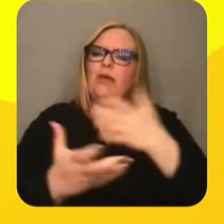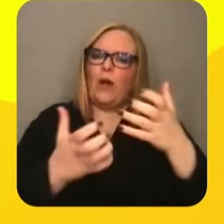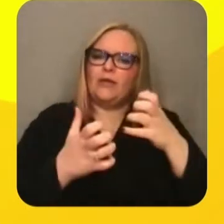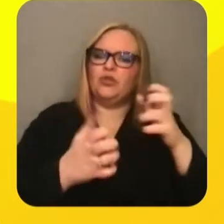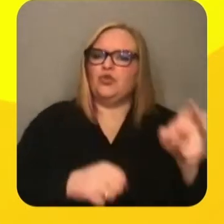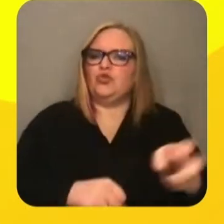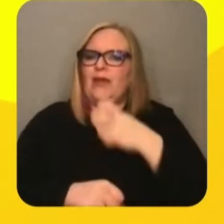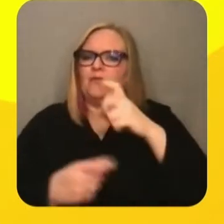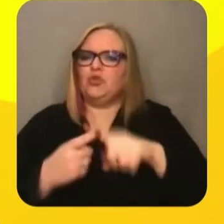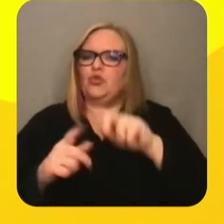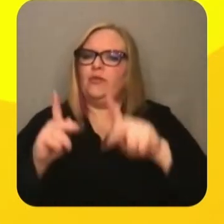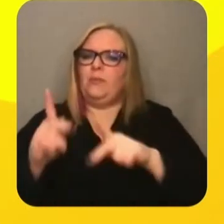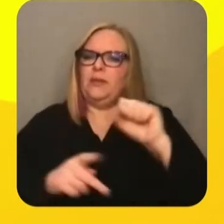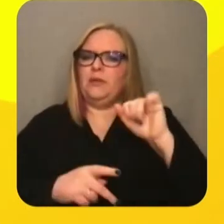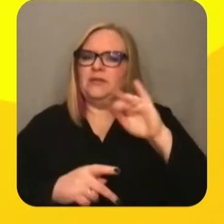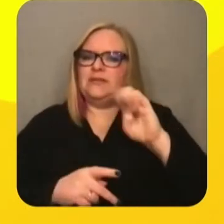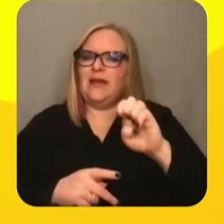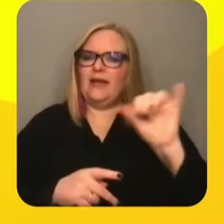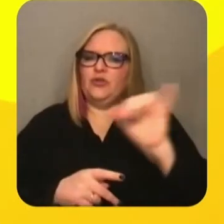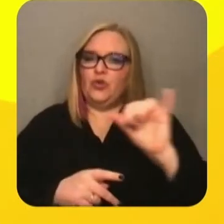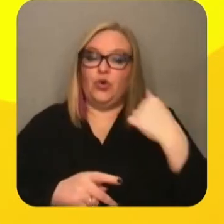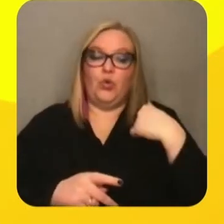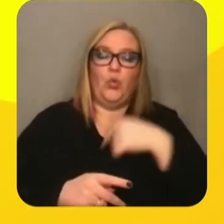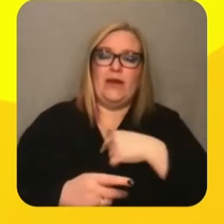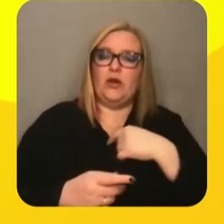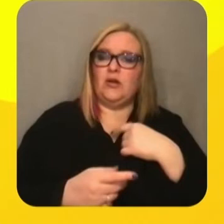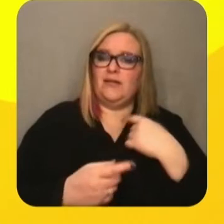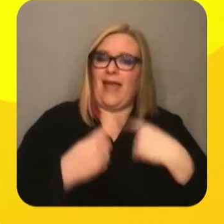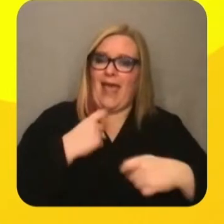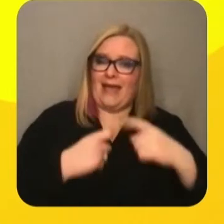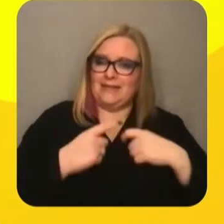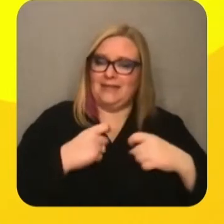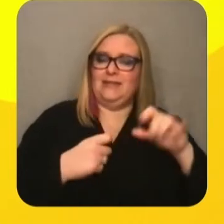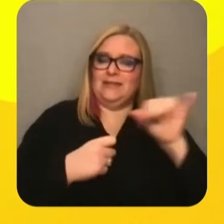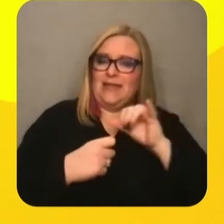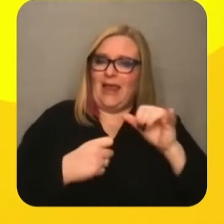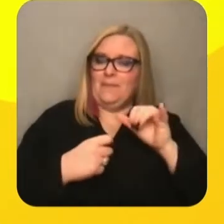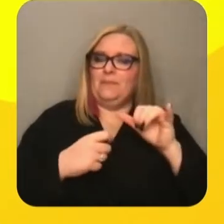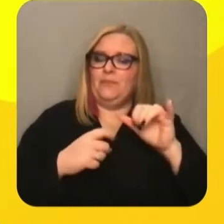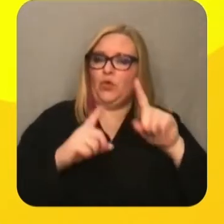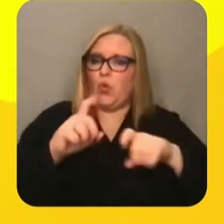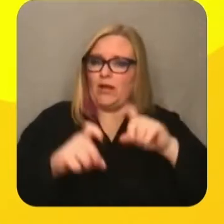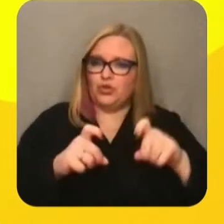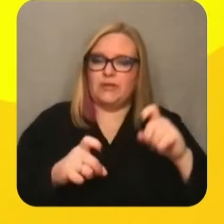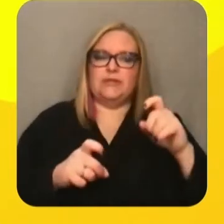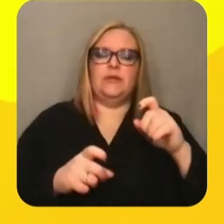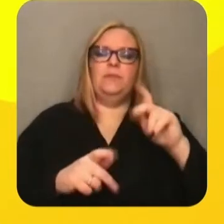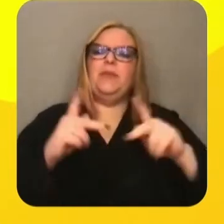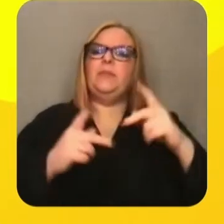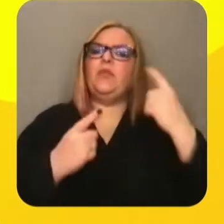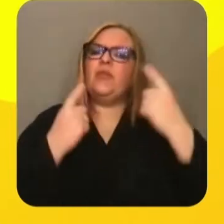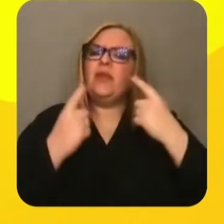And we're all asking ourselves very similar questions and grappling with. I think a lot of people tend to think like, well, you've got to figure it out in the US.